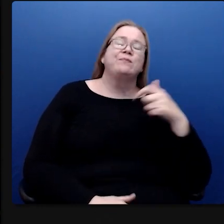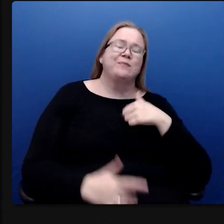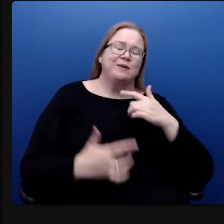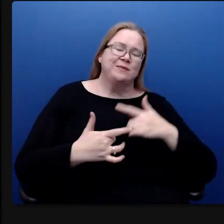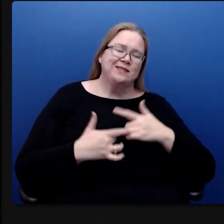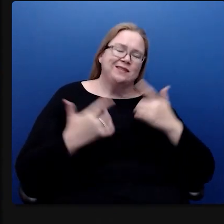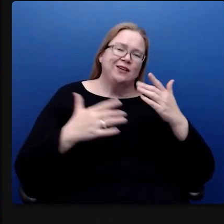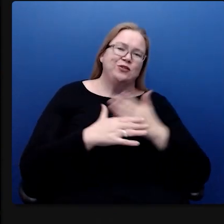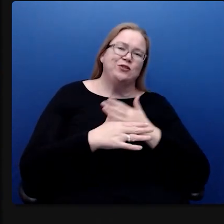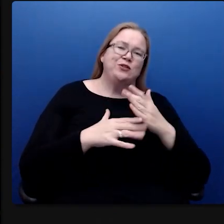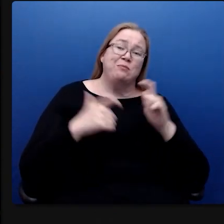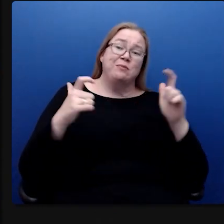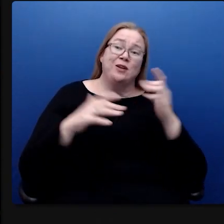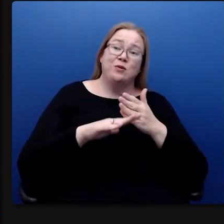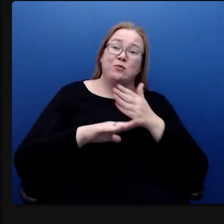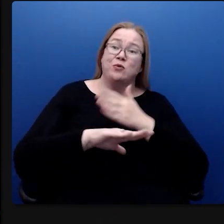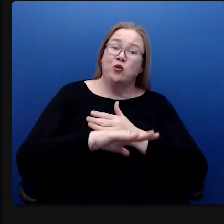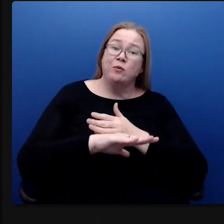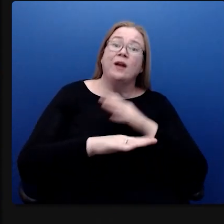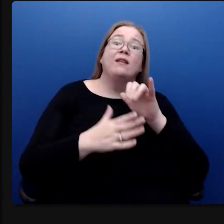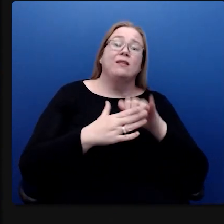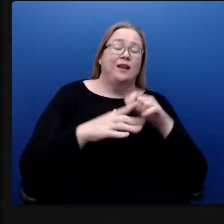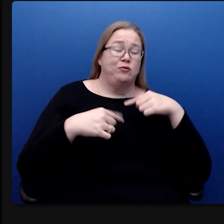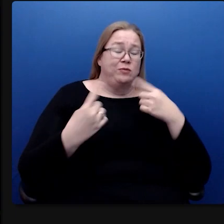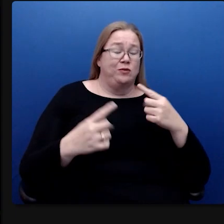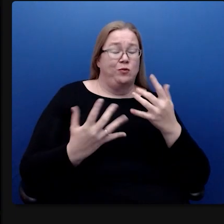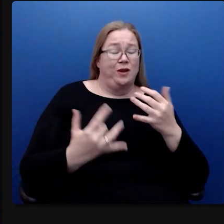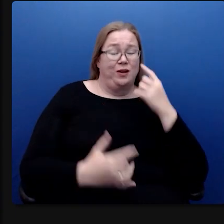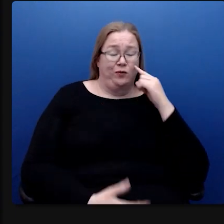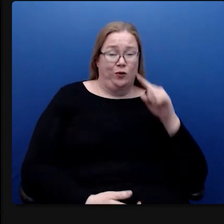I'm delighted to share the major improvements that you have been waiting for.